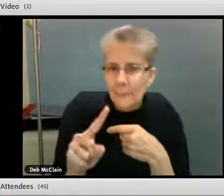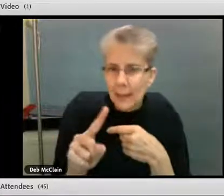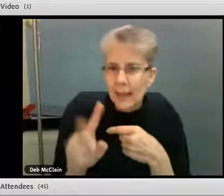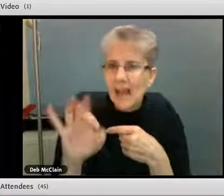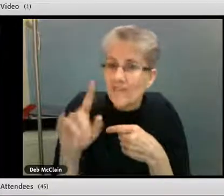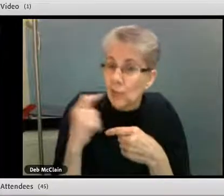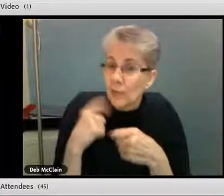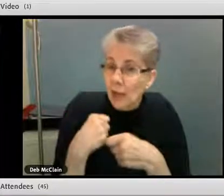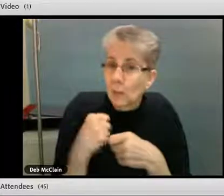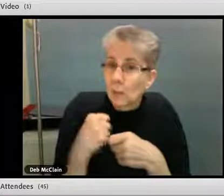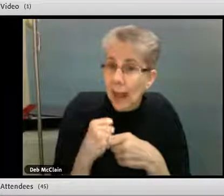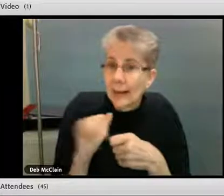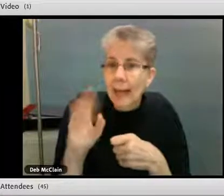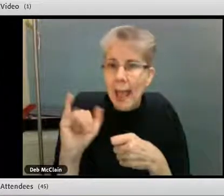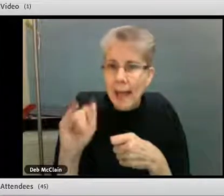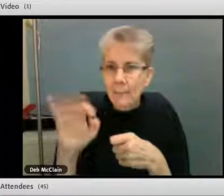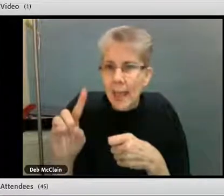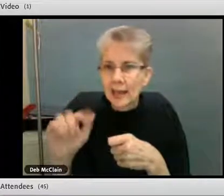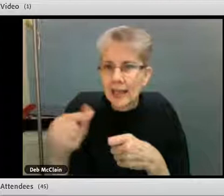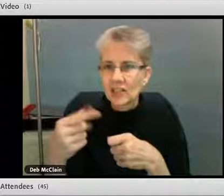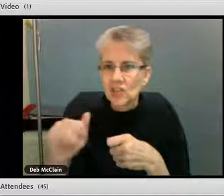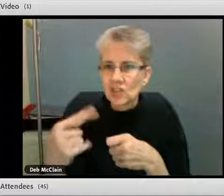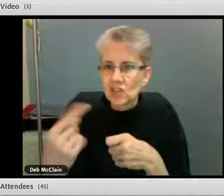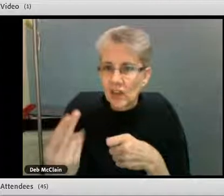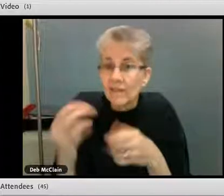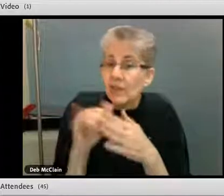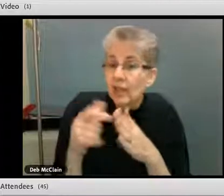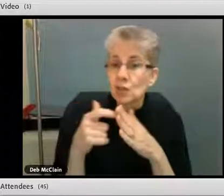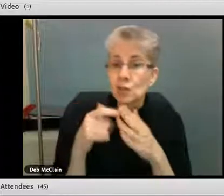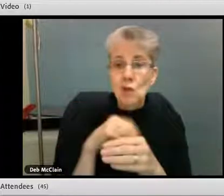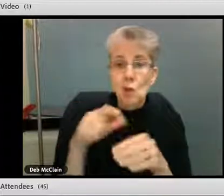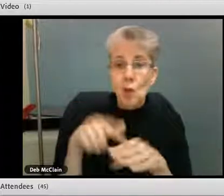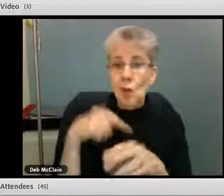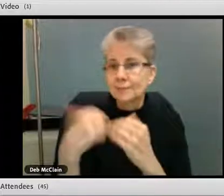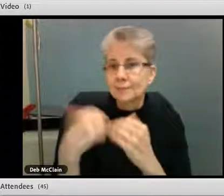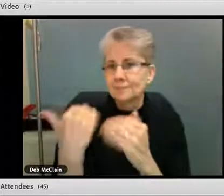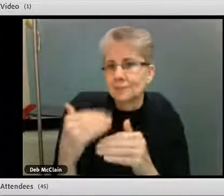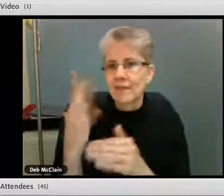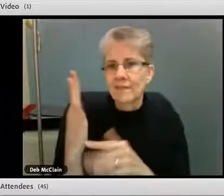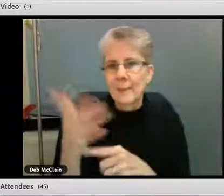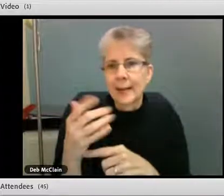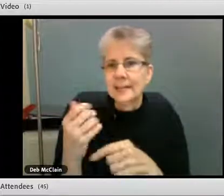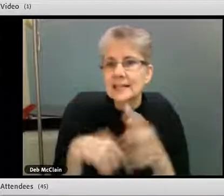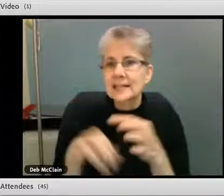and that took no longer than creating a flyer. It probably took less time than creating a flyer.